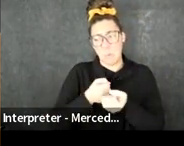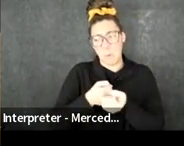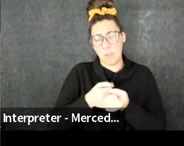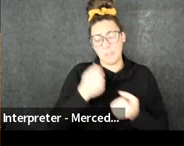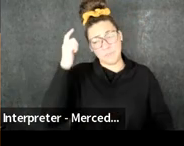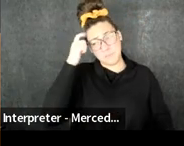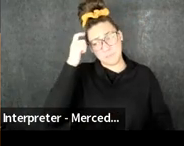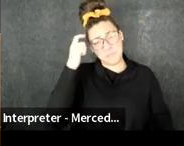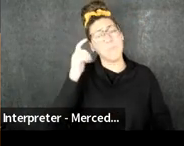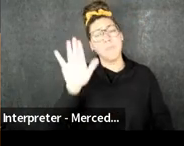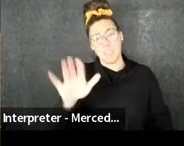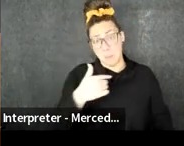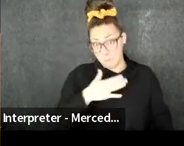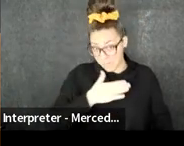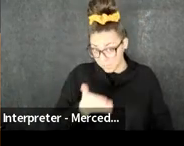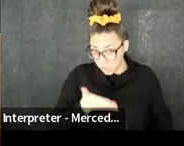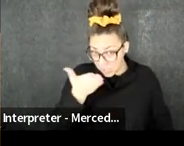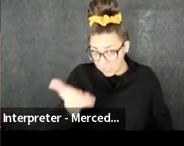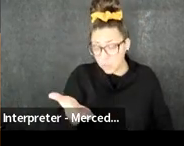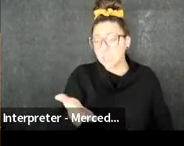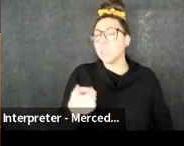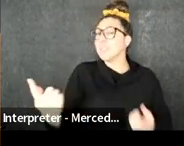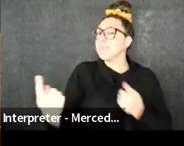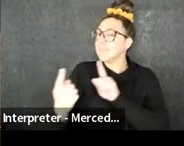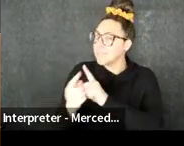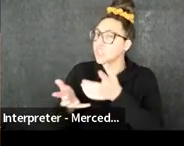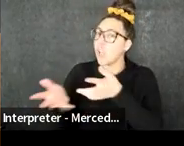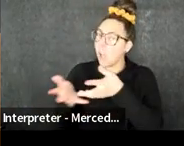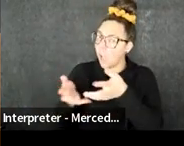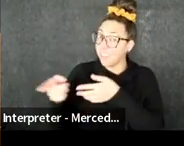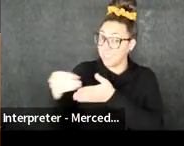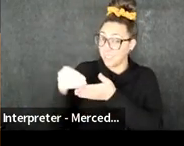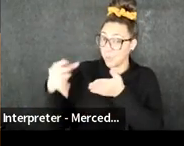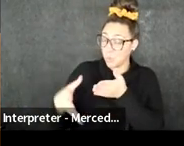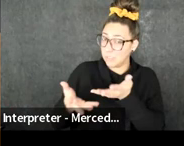I would suggest that you talk with the student about the services,